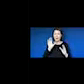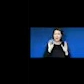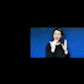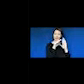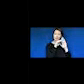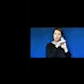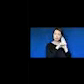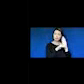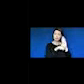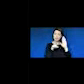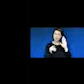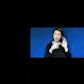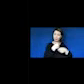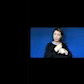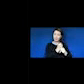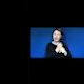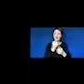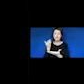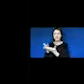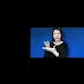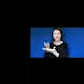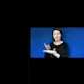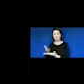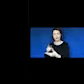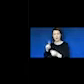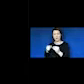This is who the person is, and this is what we observed.